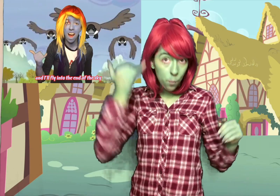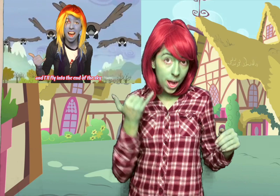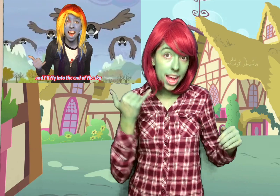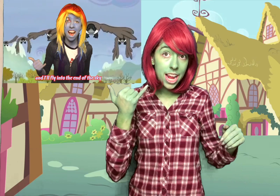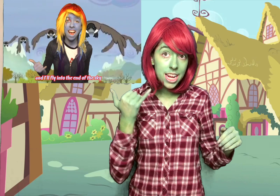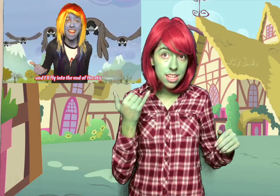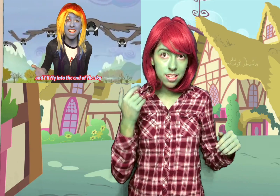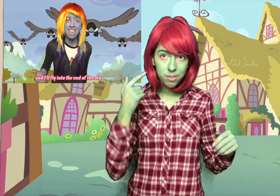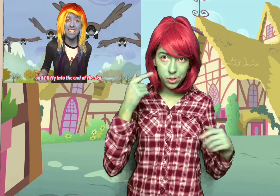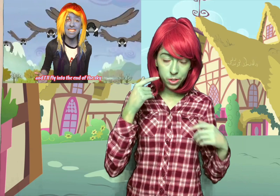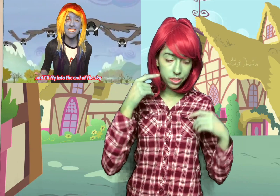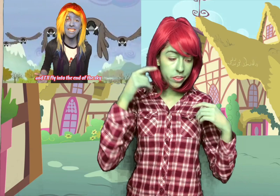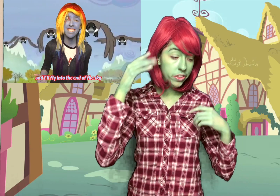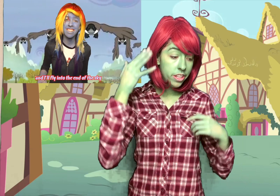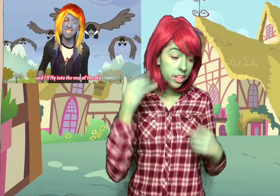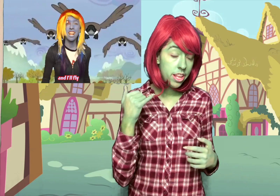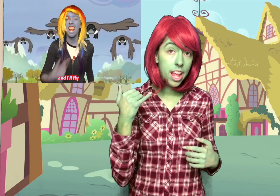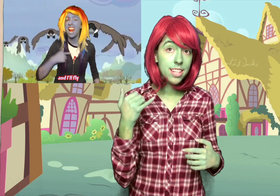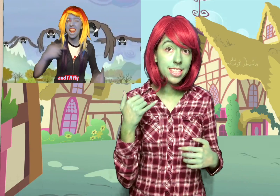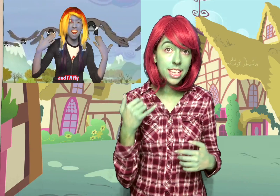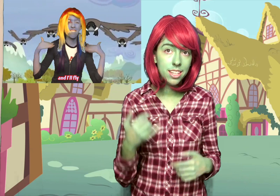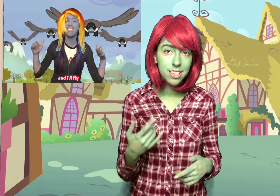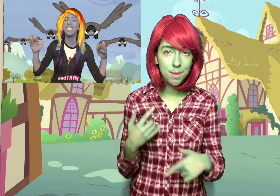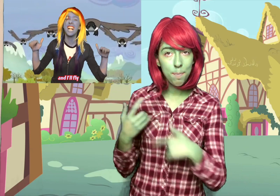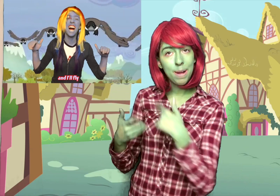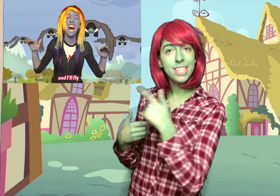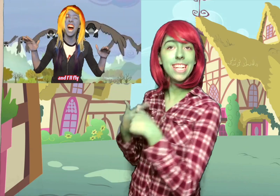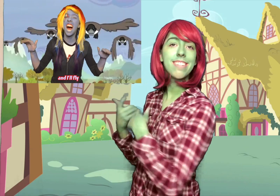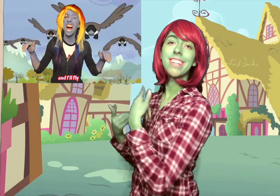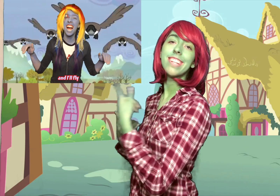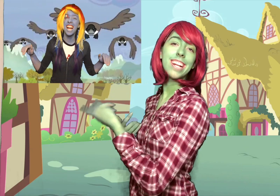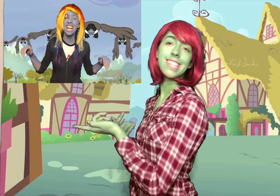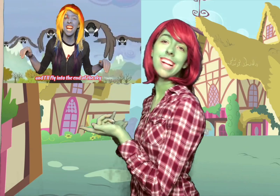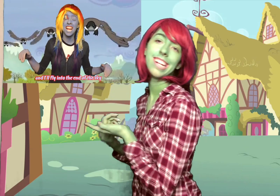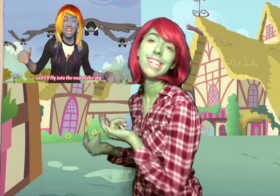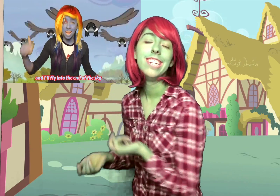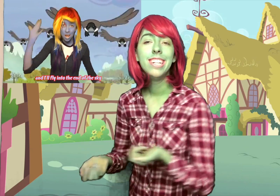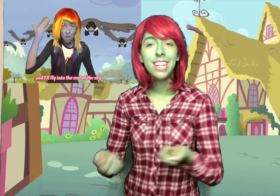"why" is a rhetorical asking because i'm about to answer it in the next line